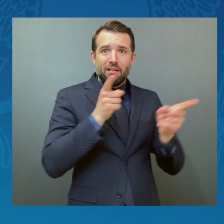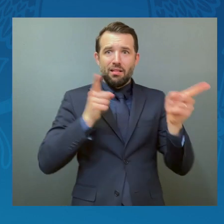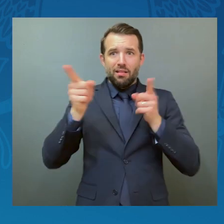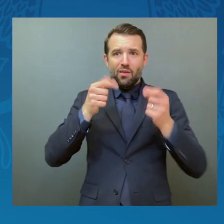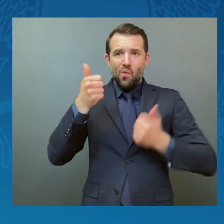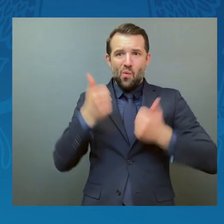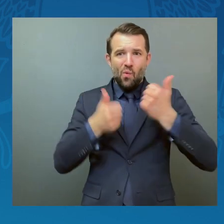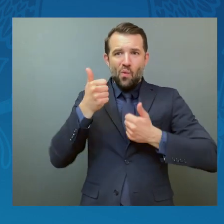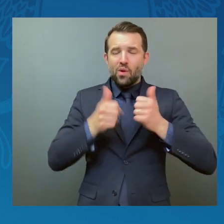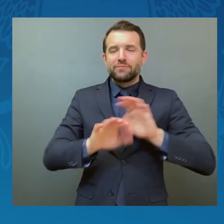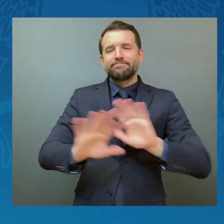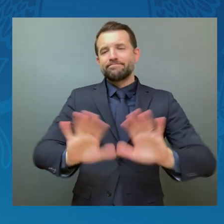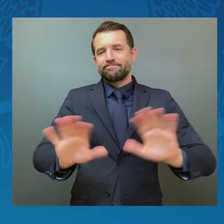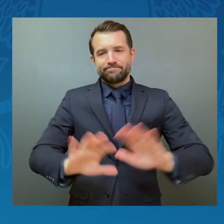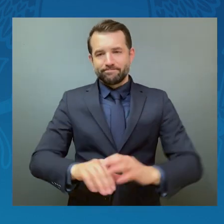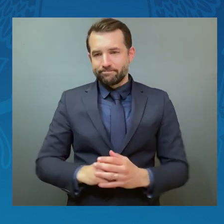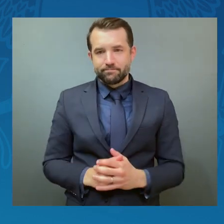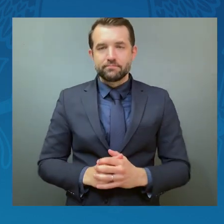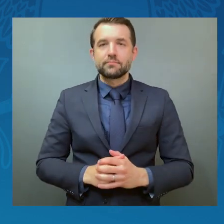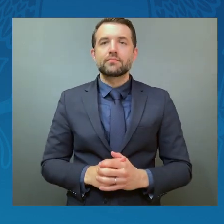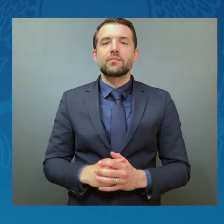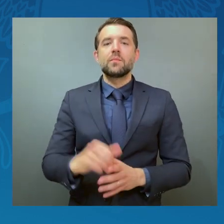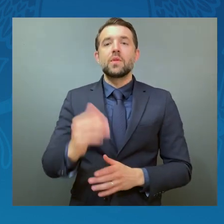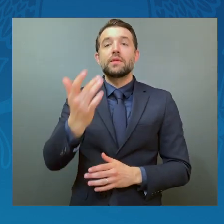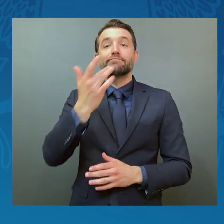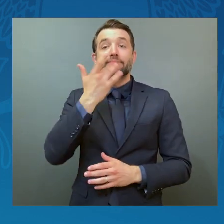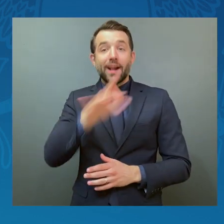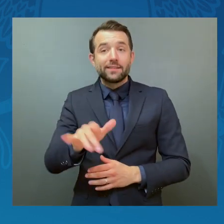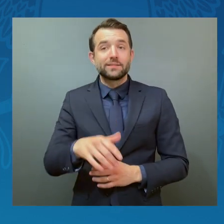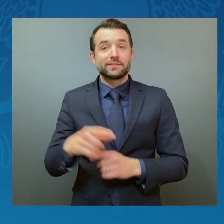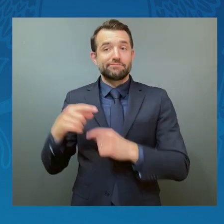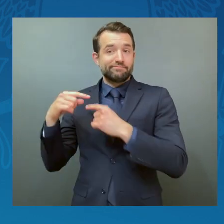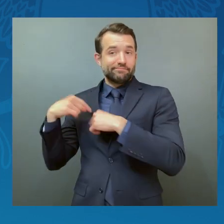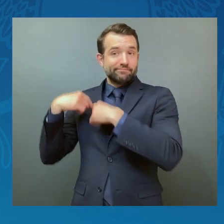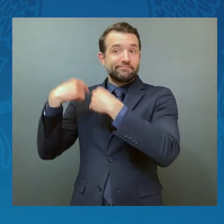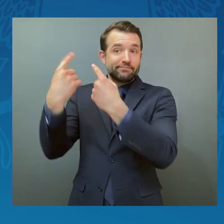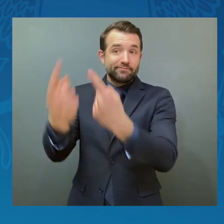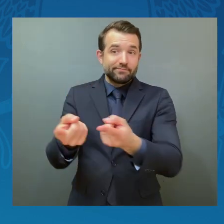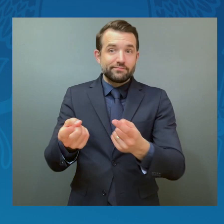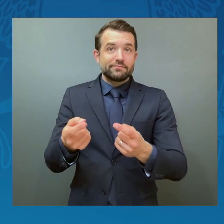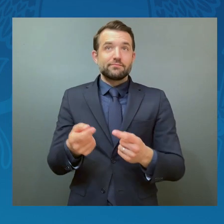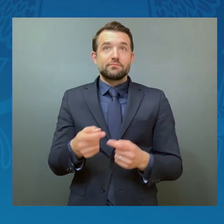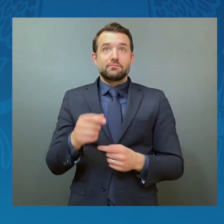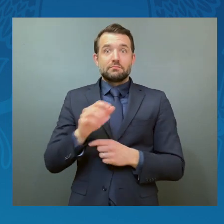Fortunately, we've been able to all but eliminate that terrible for vets as well.